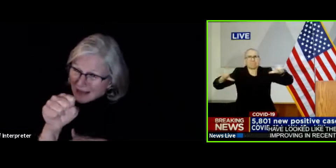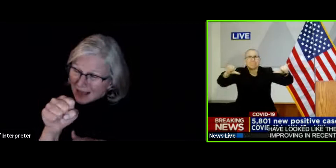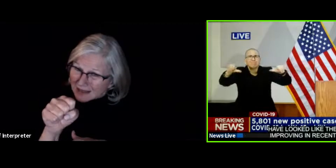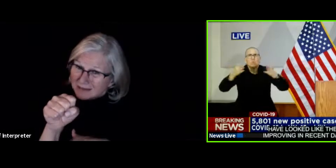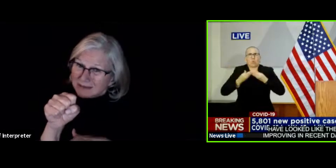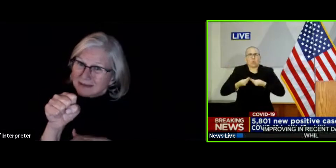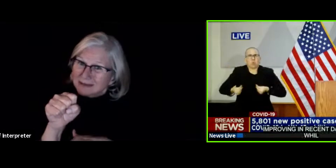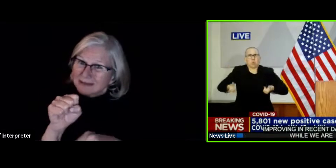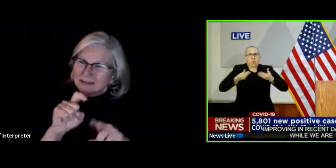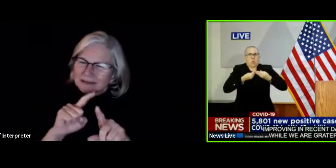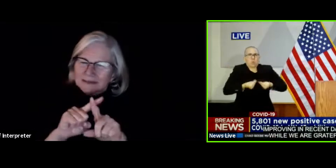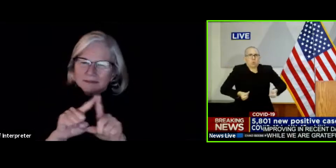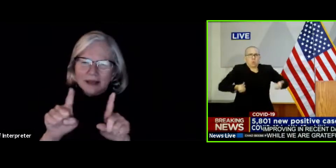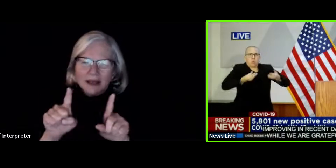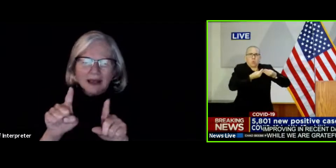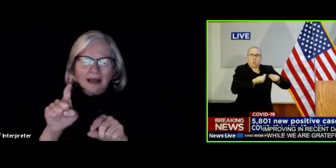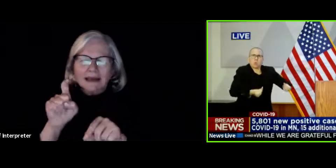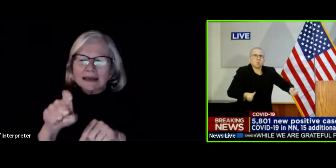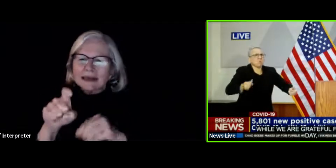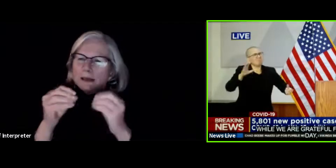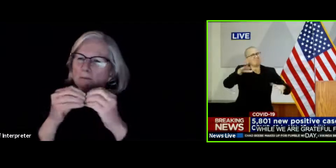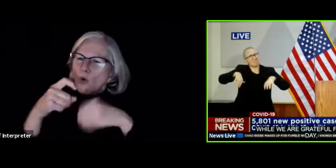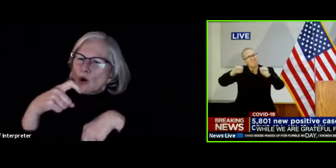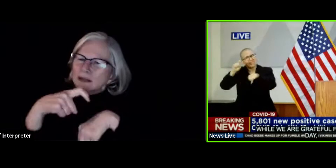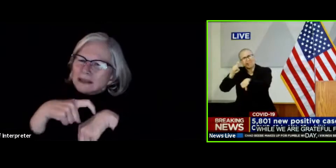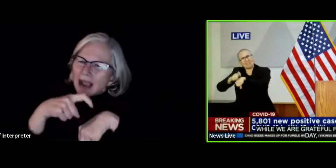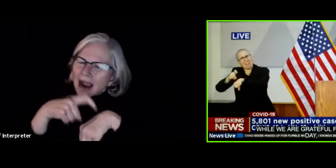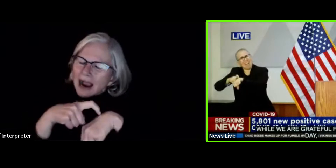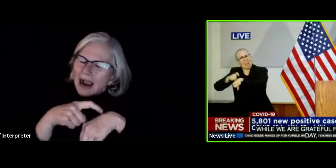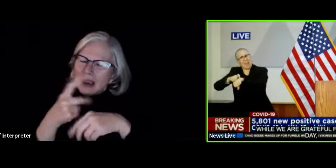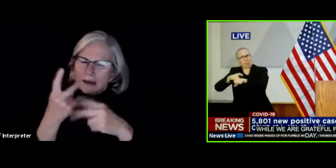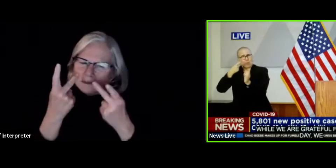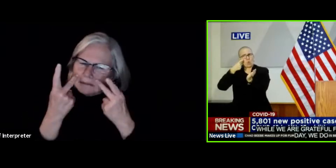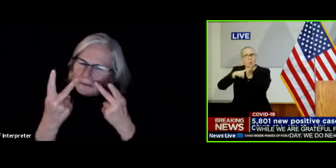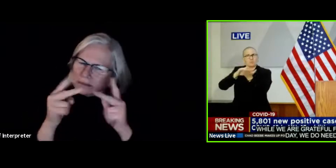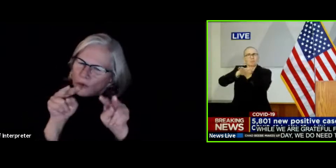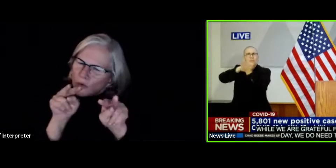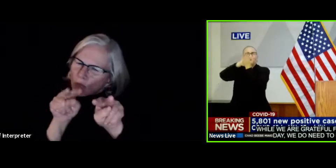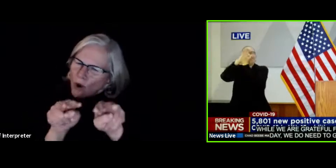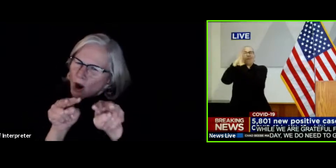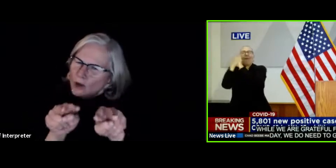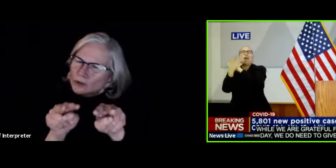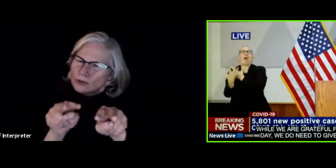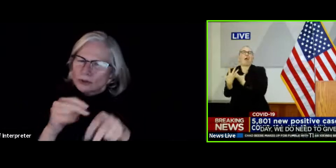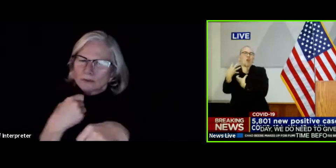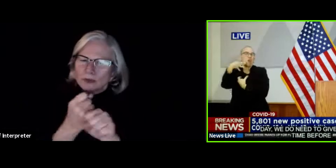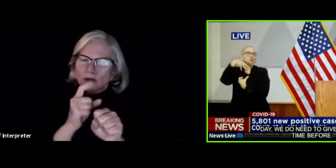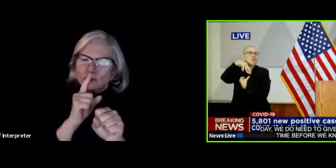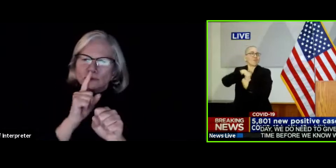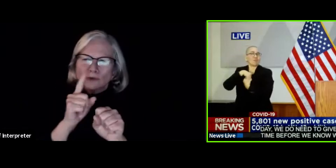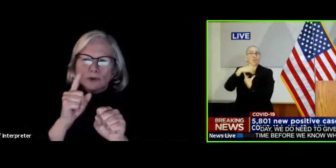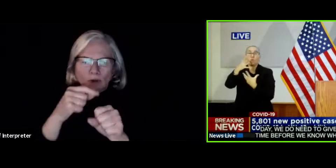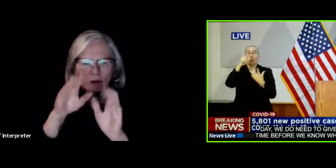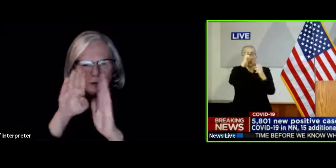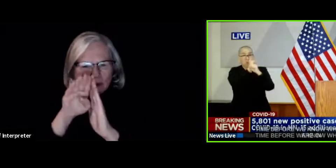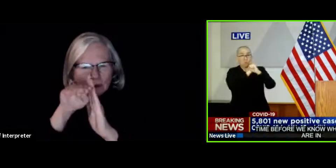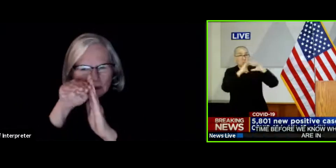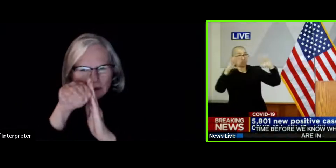WE'RE REALLY IN A SUSTAINED TREND OR NOT. BUT WHEN WE LOOK AT THE BIGGER PICTURE, WE REALLY BELIEVE THAT WE ARE STILL IN A VERY SERIOUS